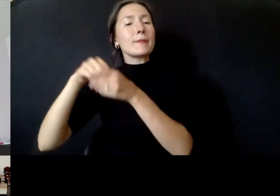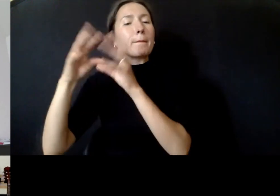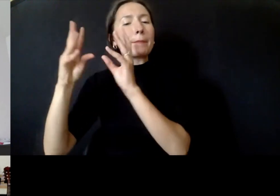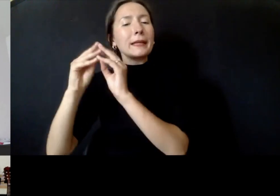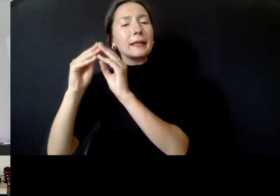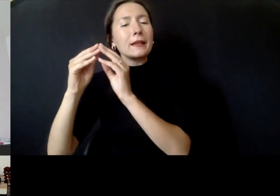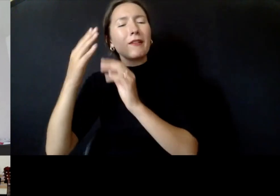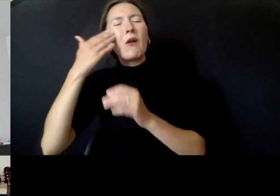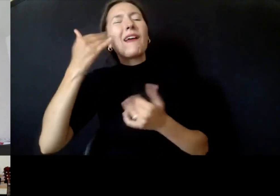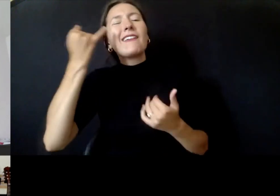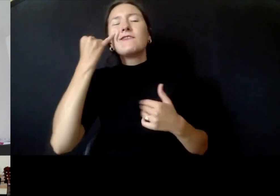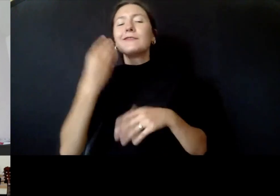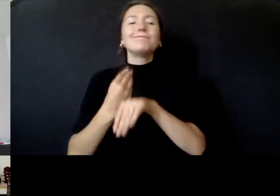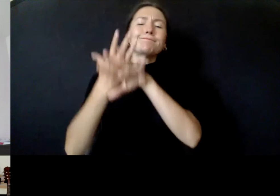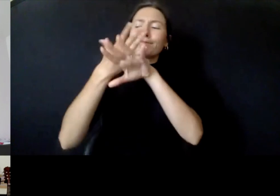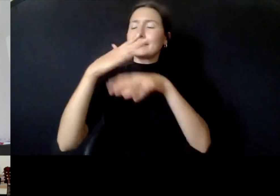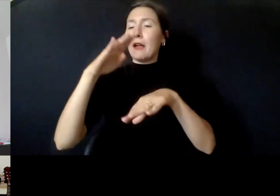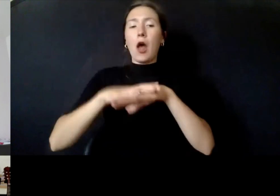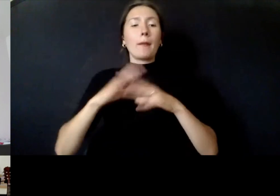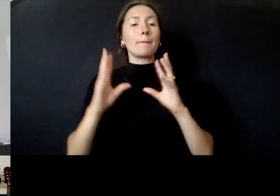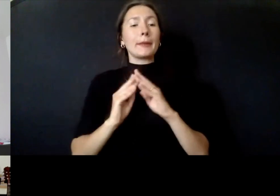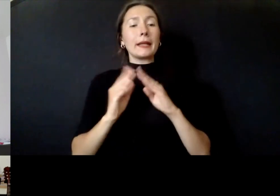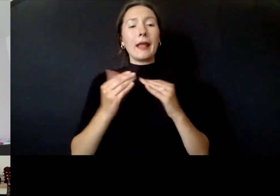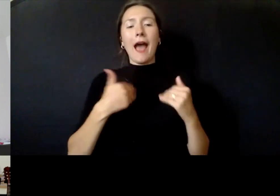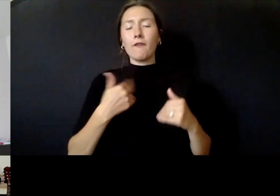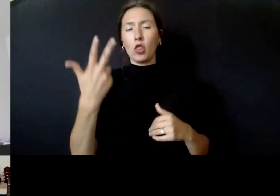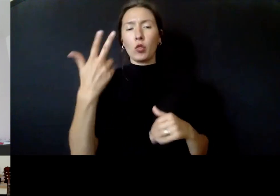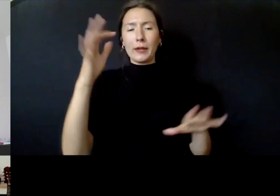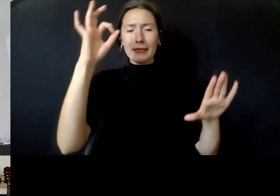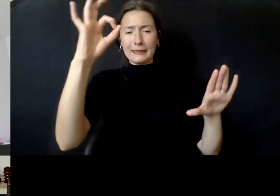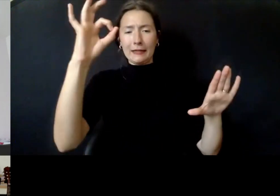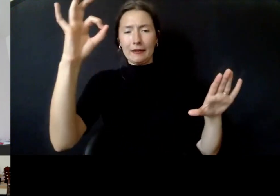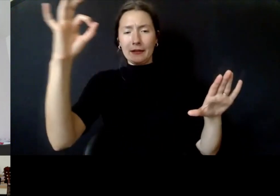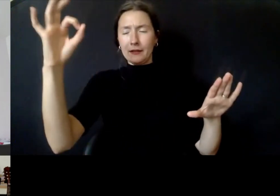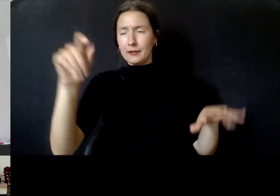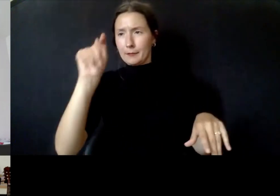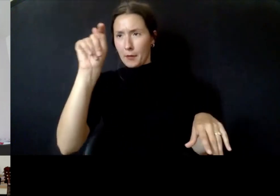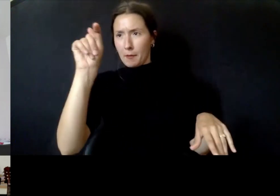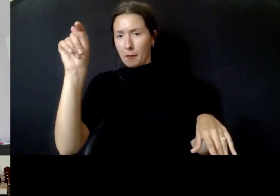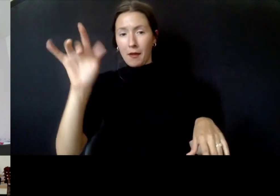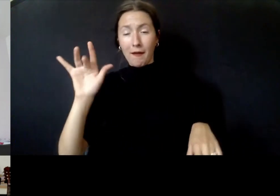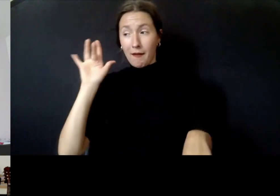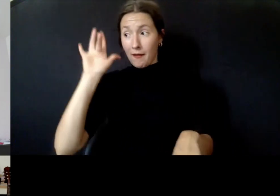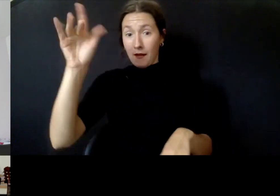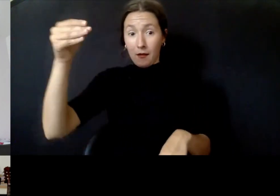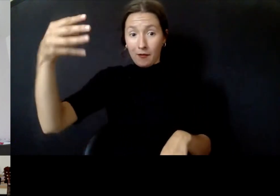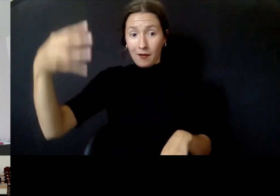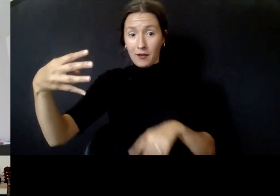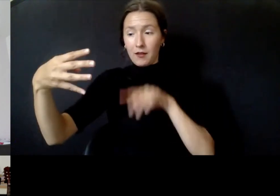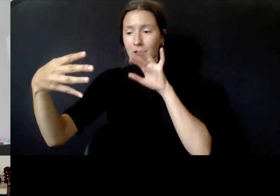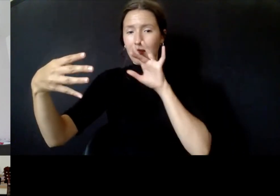called um turn on live captions and that's where i've been able to find it um if it's not on yours